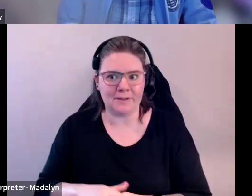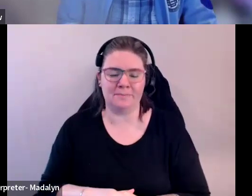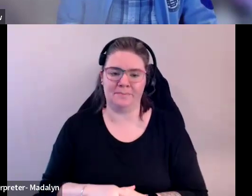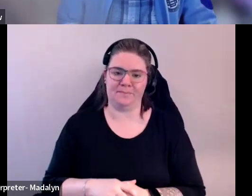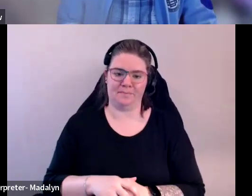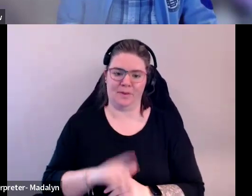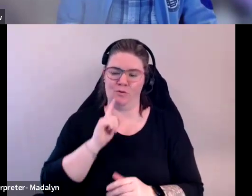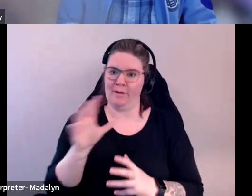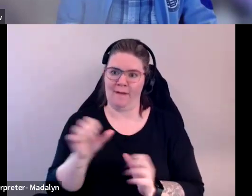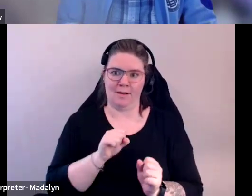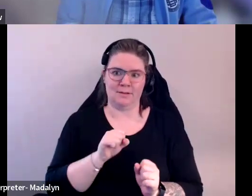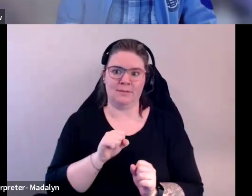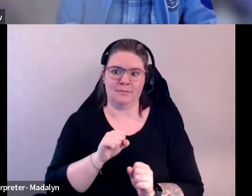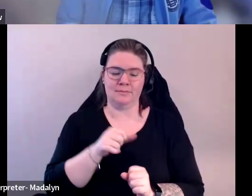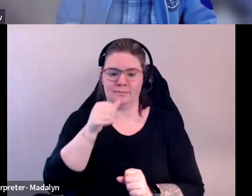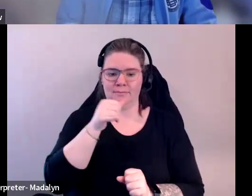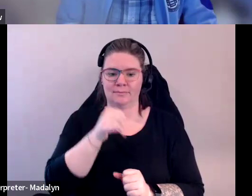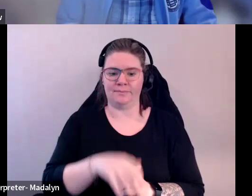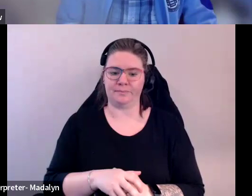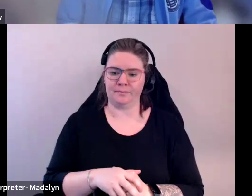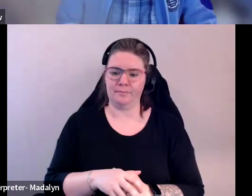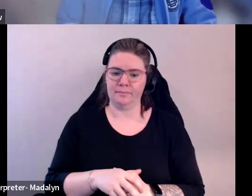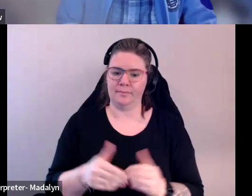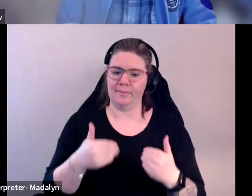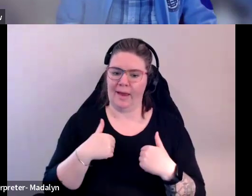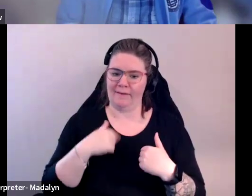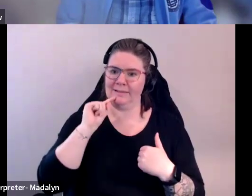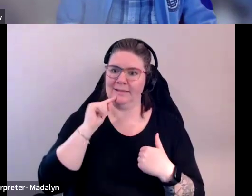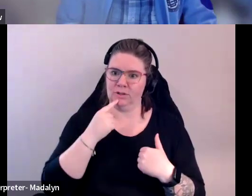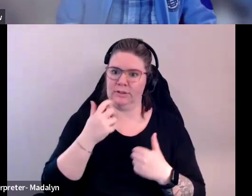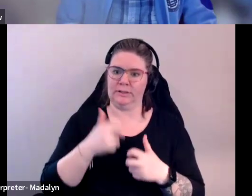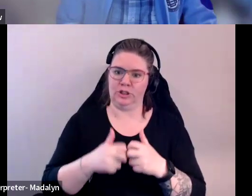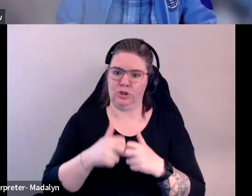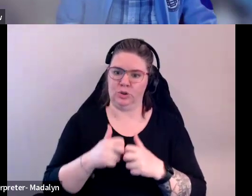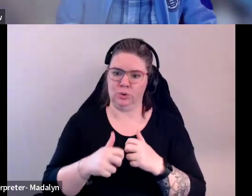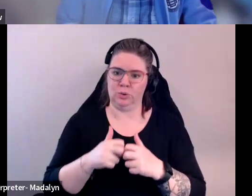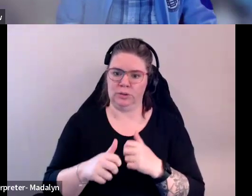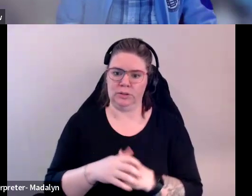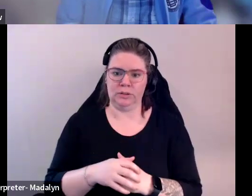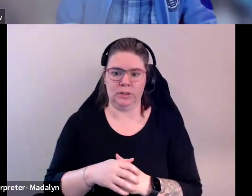Don Posh: But I think that we've got some major issues. I I would imagine this one is